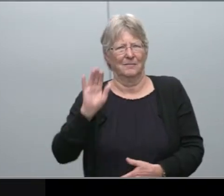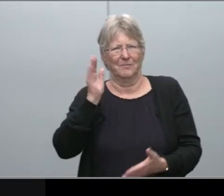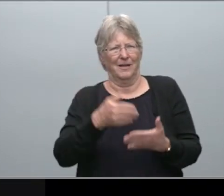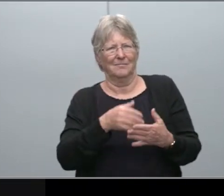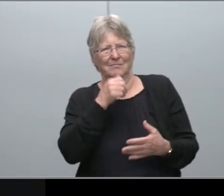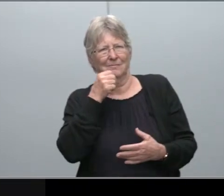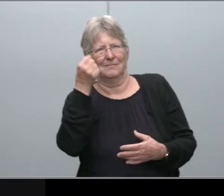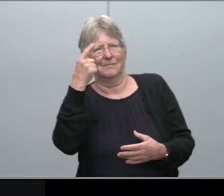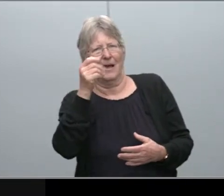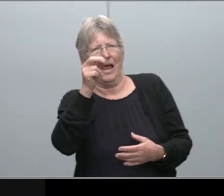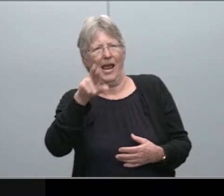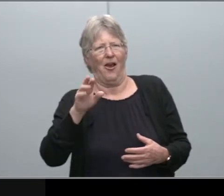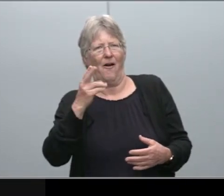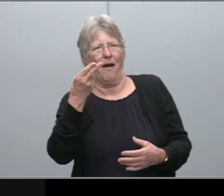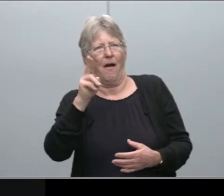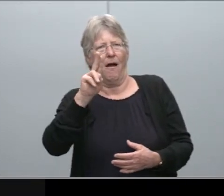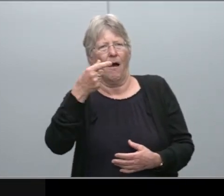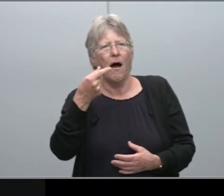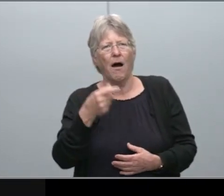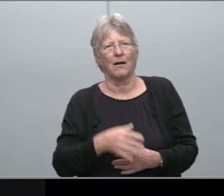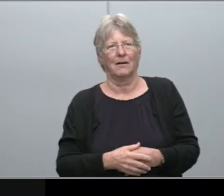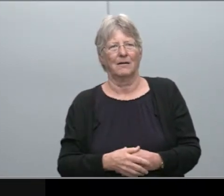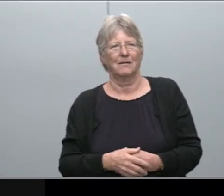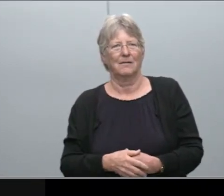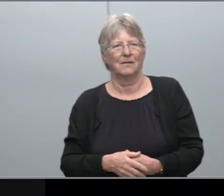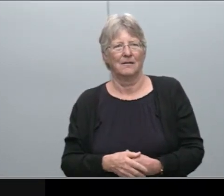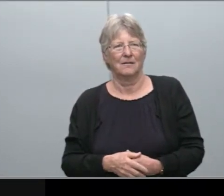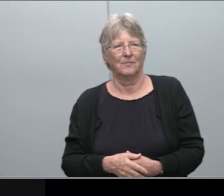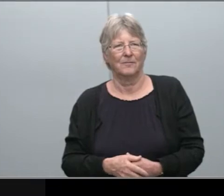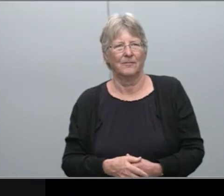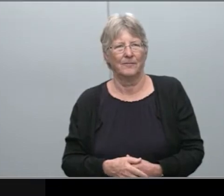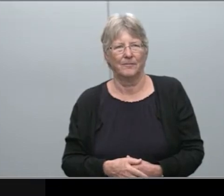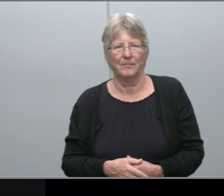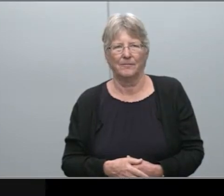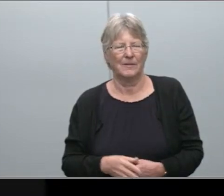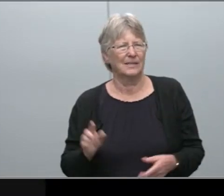So I'll give you about 30 more seconds to get in. You can always jump right in, and then I'll click to the next screen here.